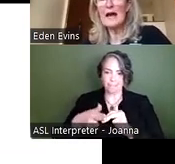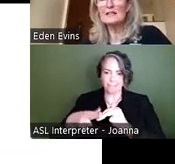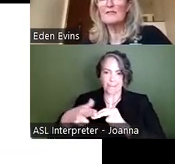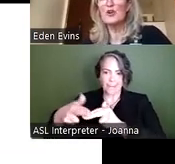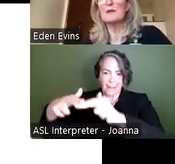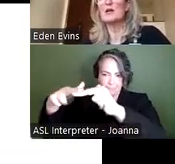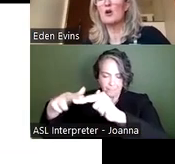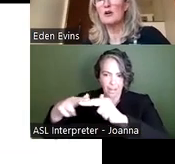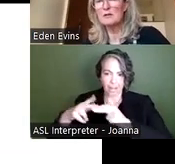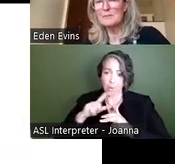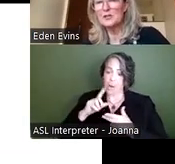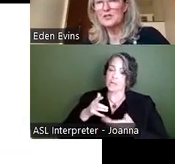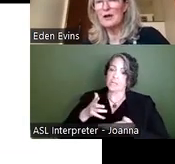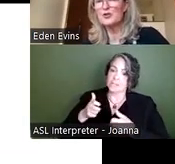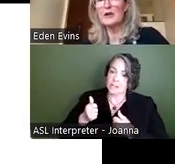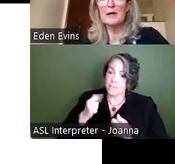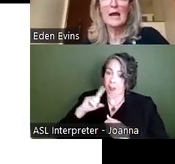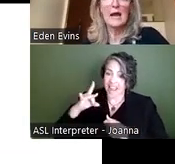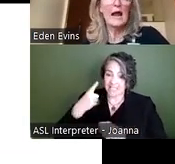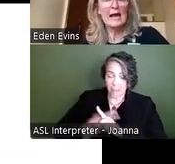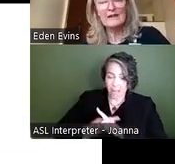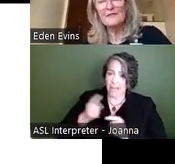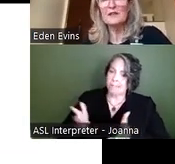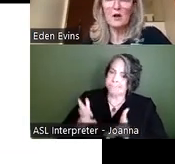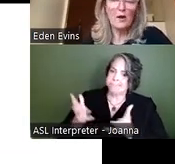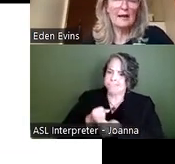active treatment, encouraging people to stay on treatment. And if you know and